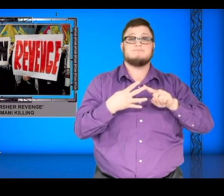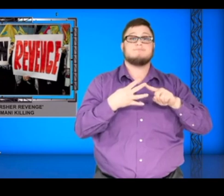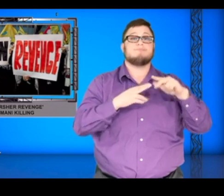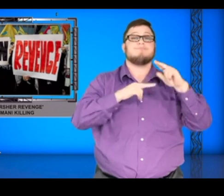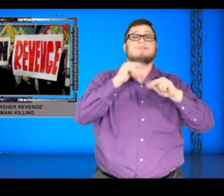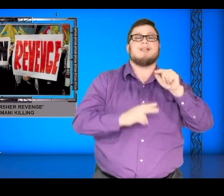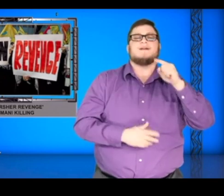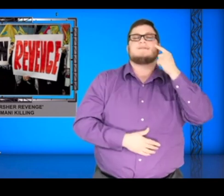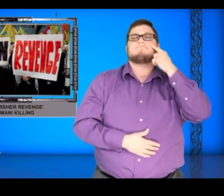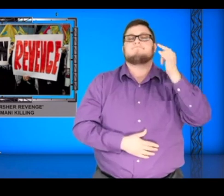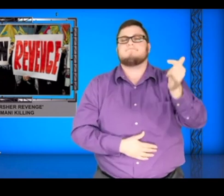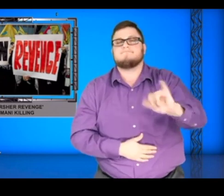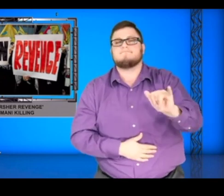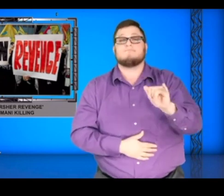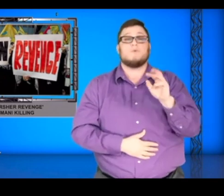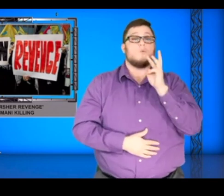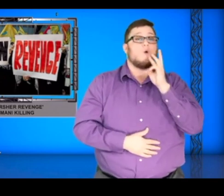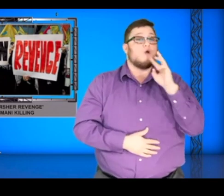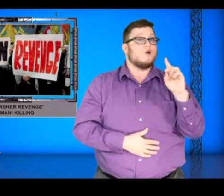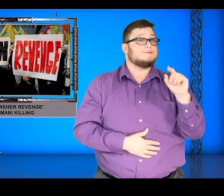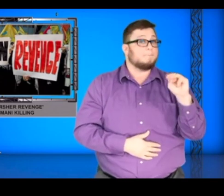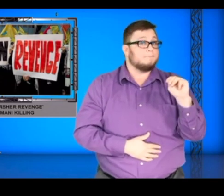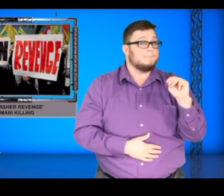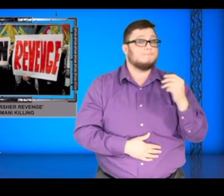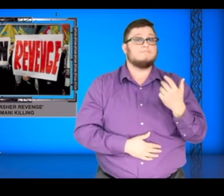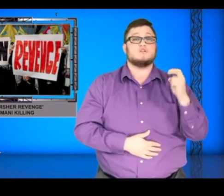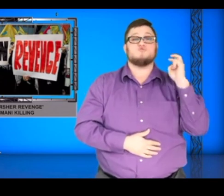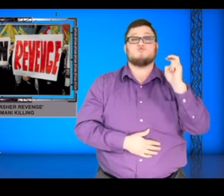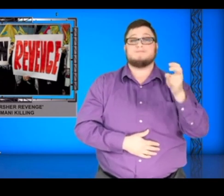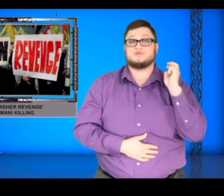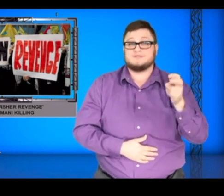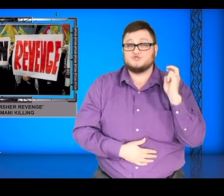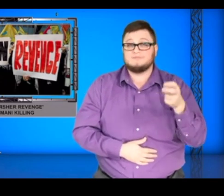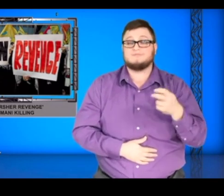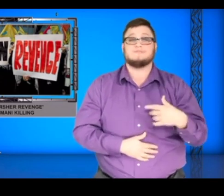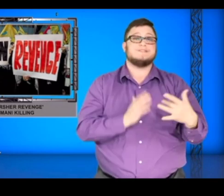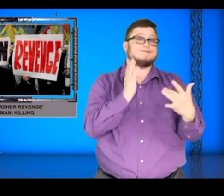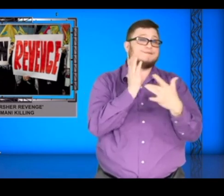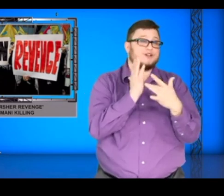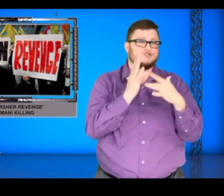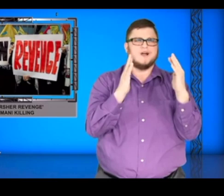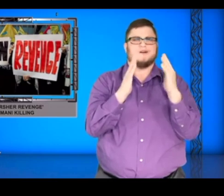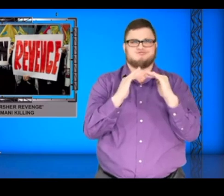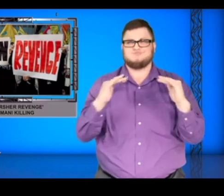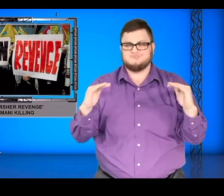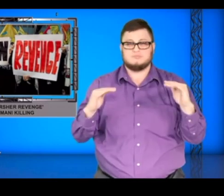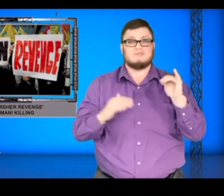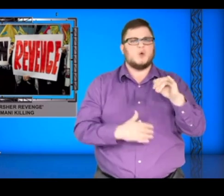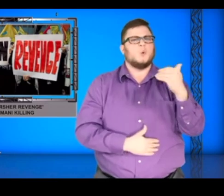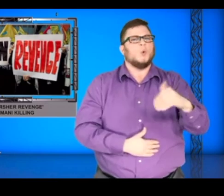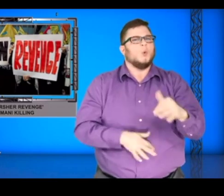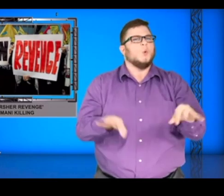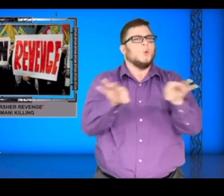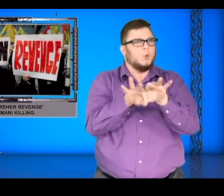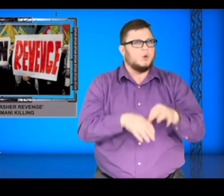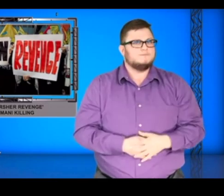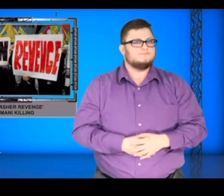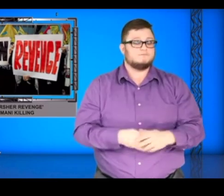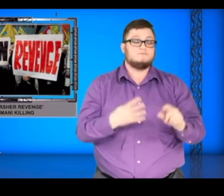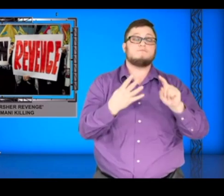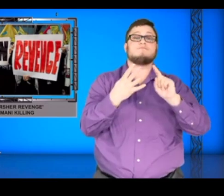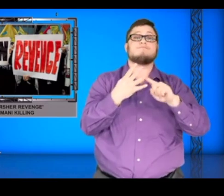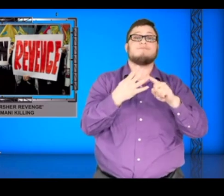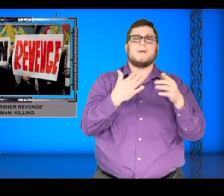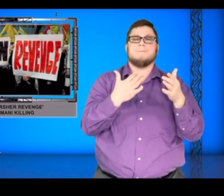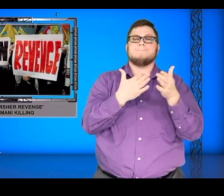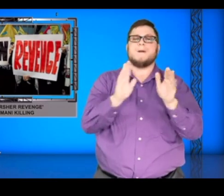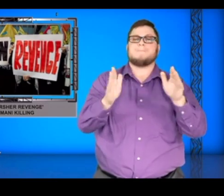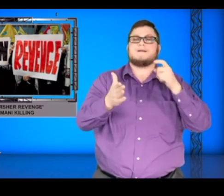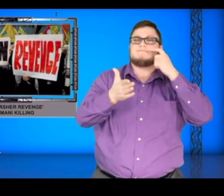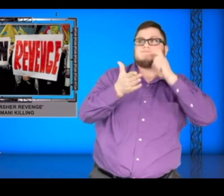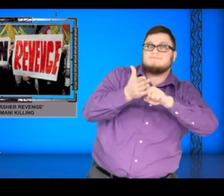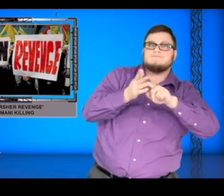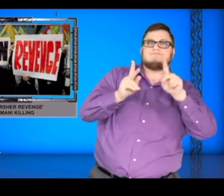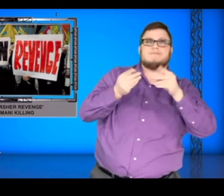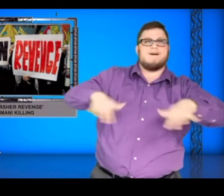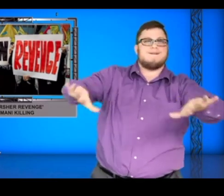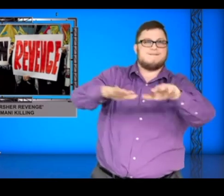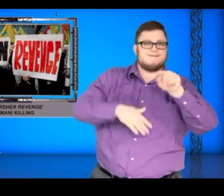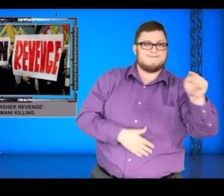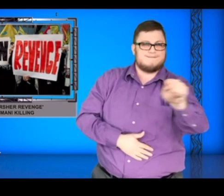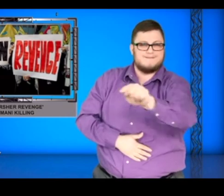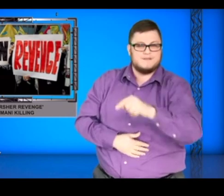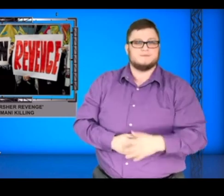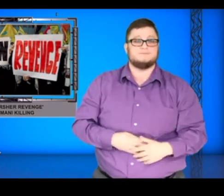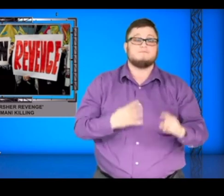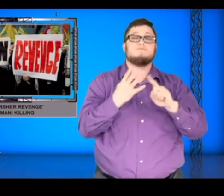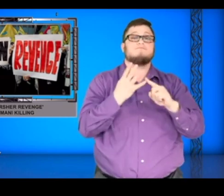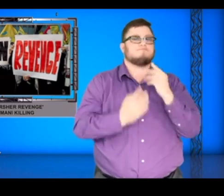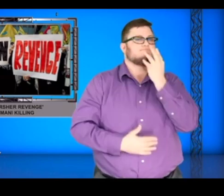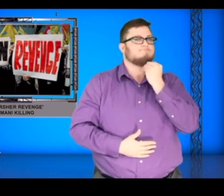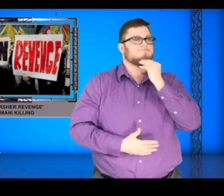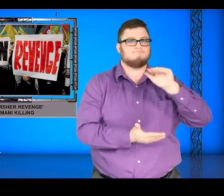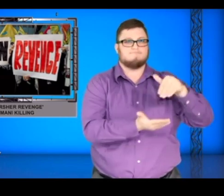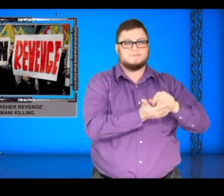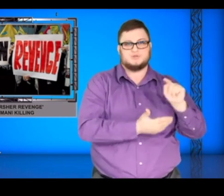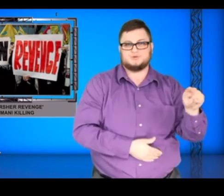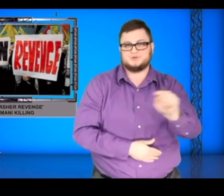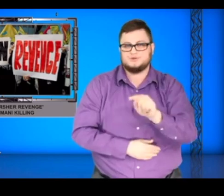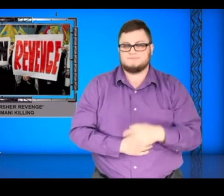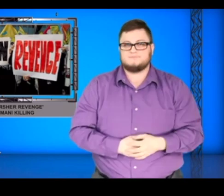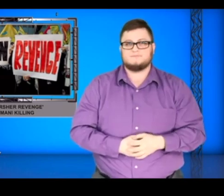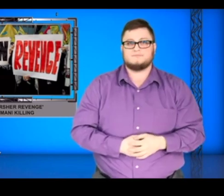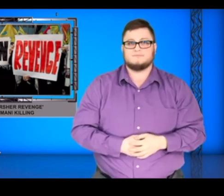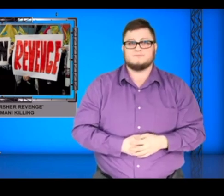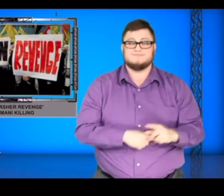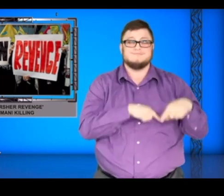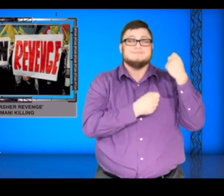critical infrastructure, public landmarks and Jewish centers.